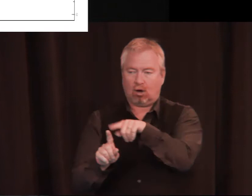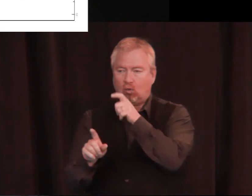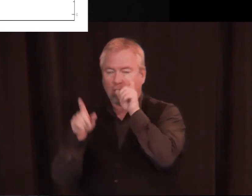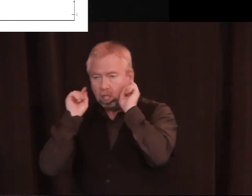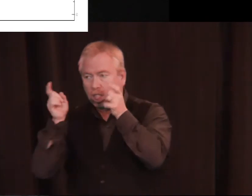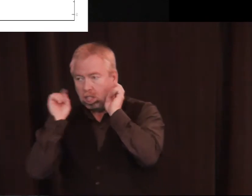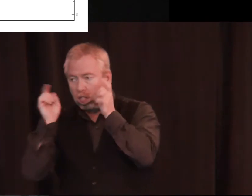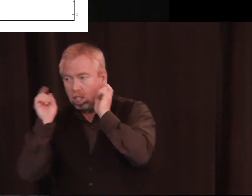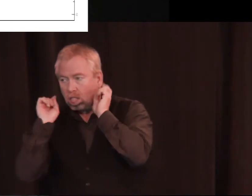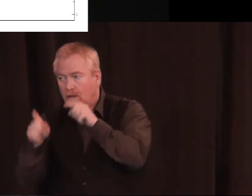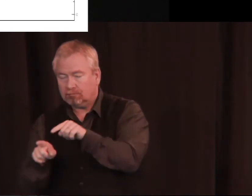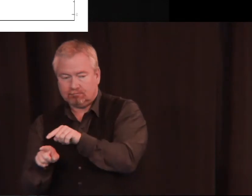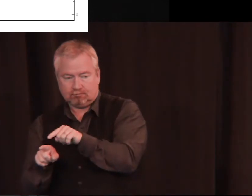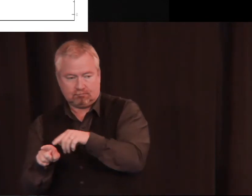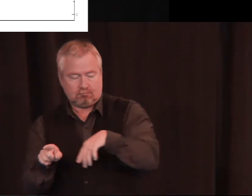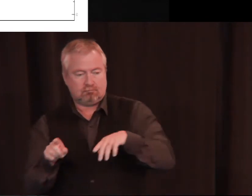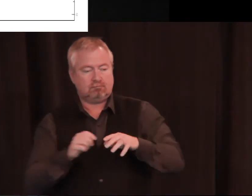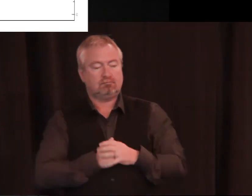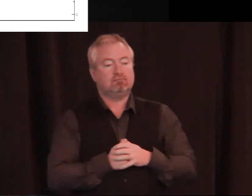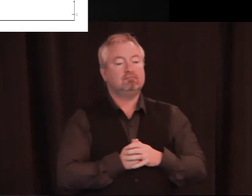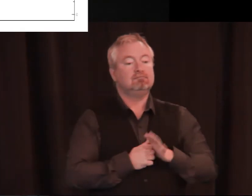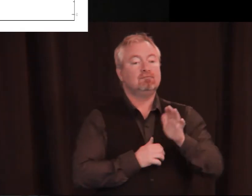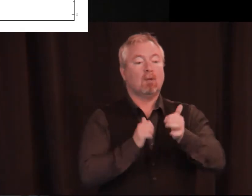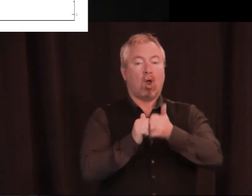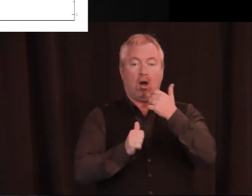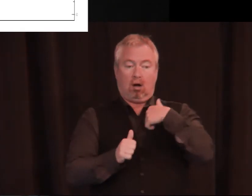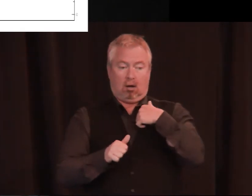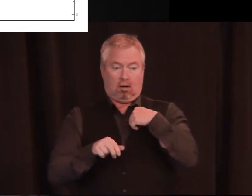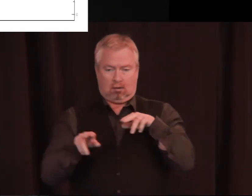The group I'm really the most interested in are these children with mild hearing loss